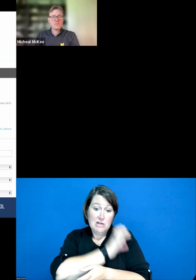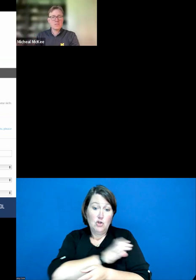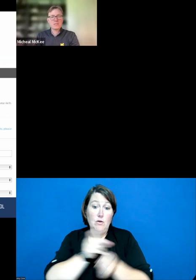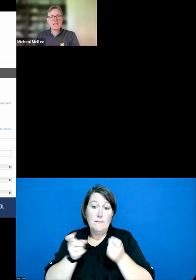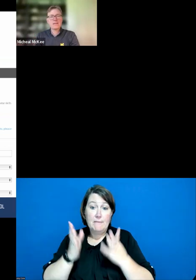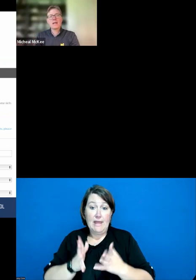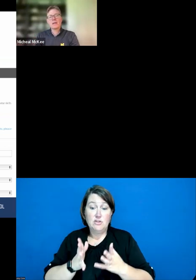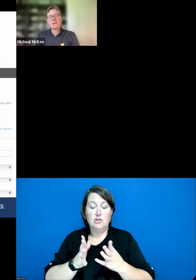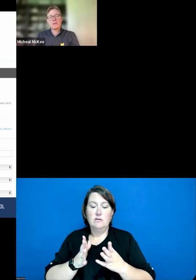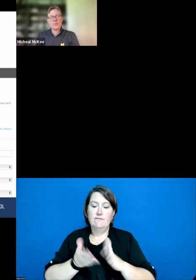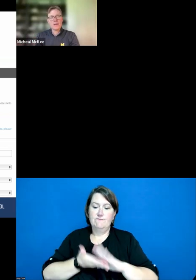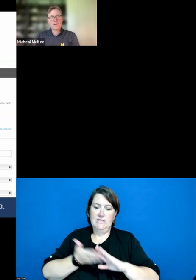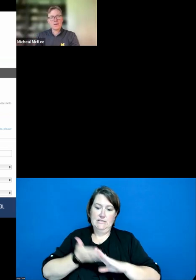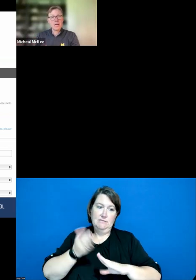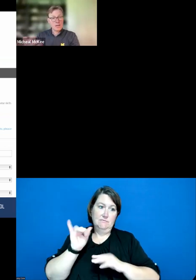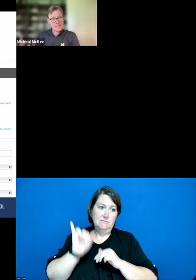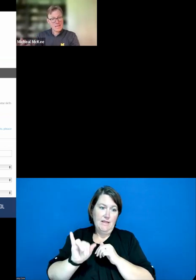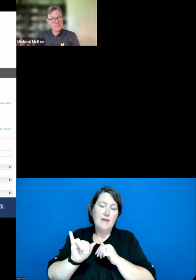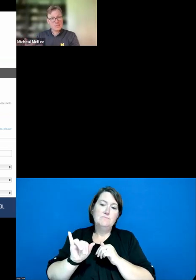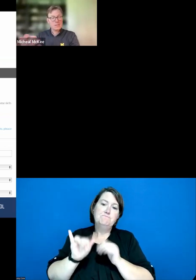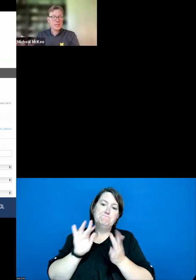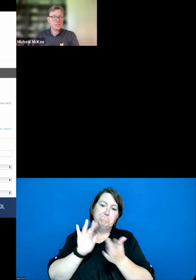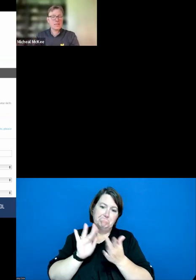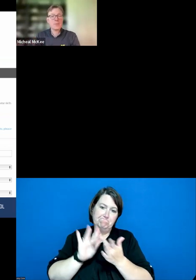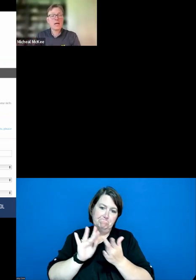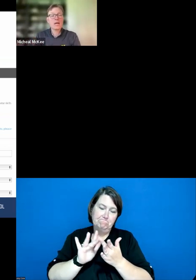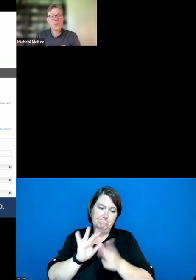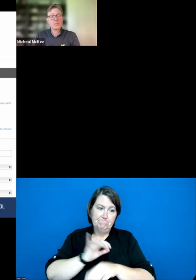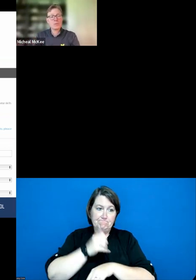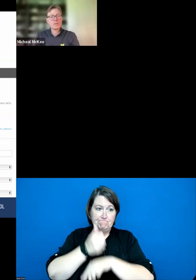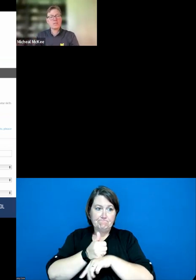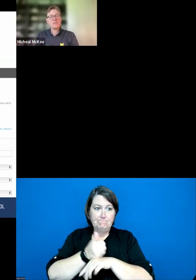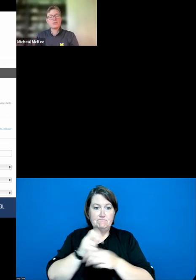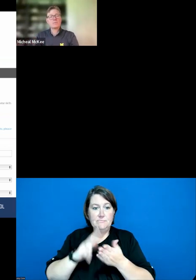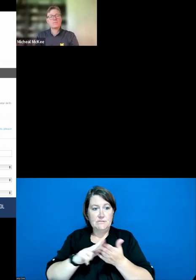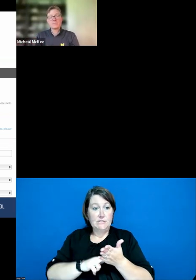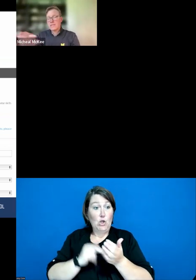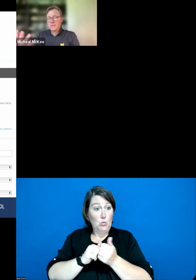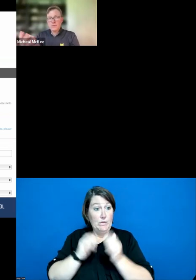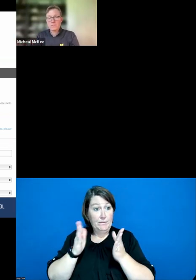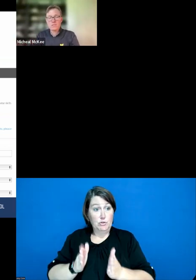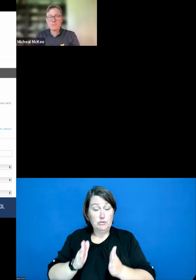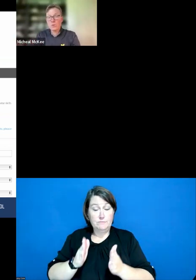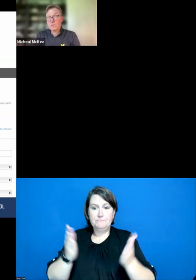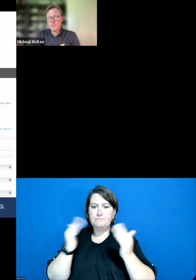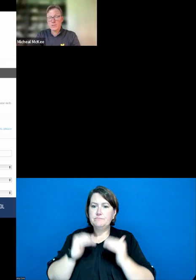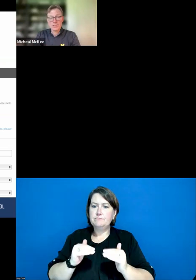facilitate that contact and set up a contract with the individual. And of course, Google Search,